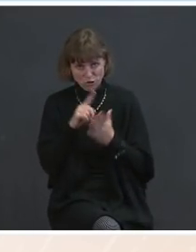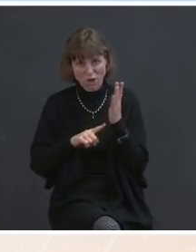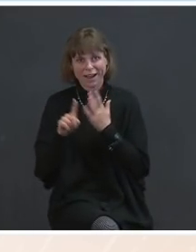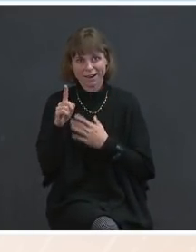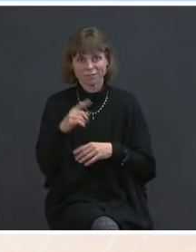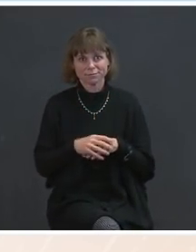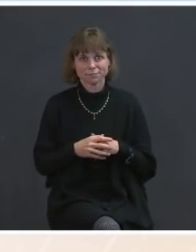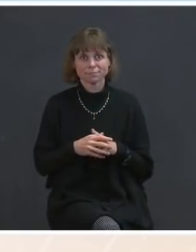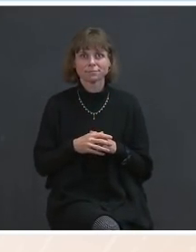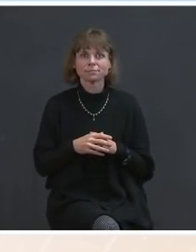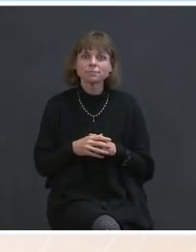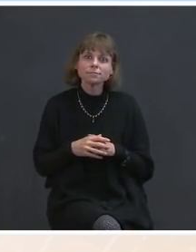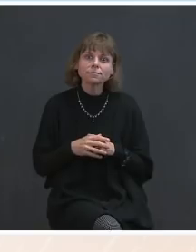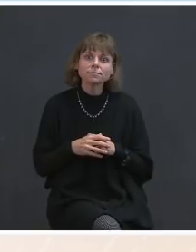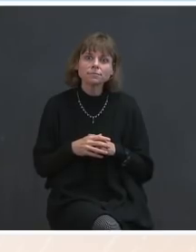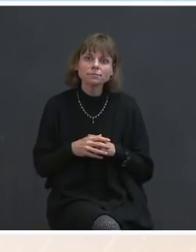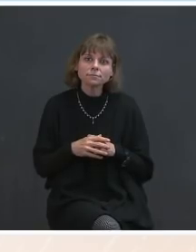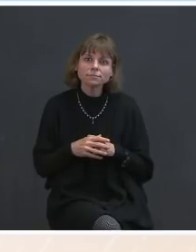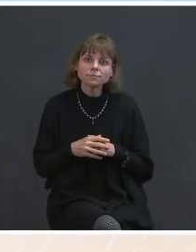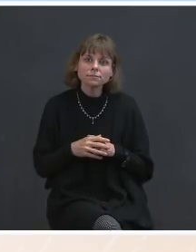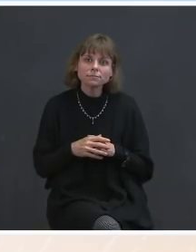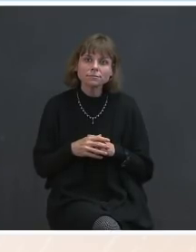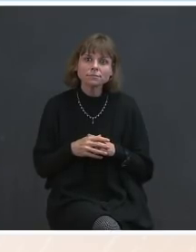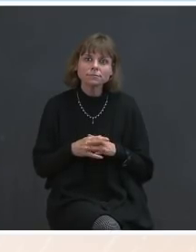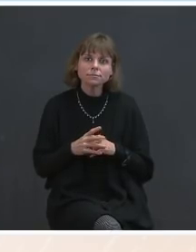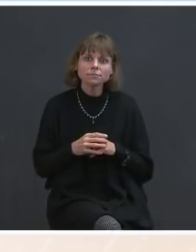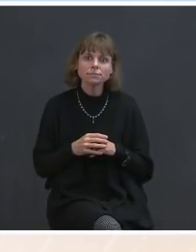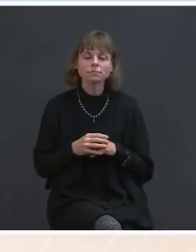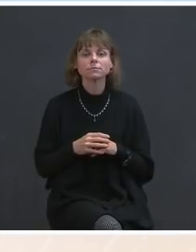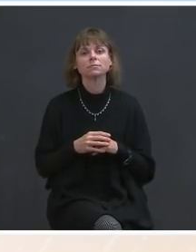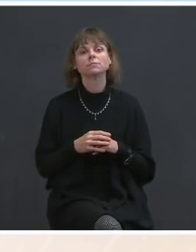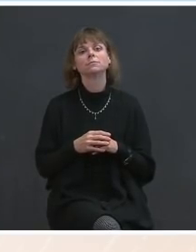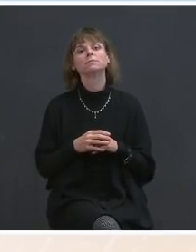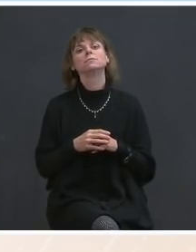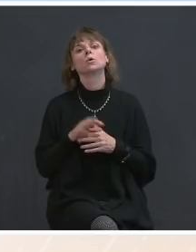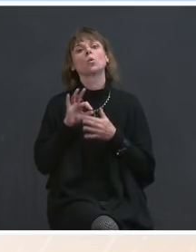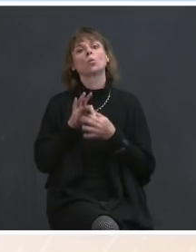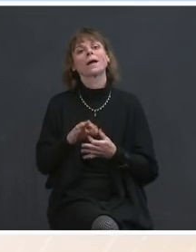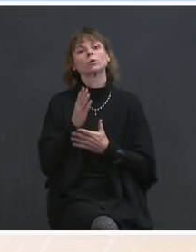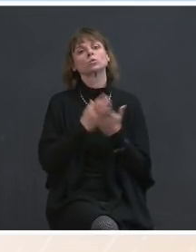Ms. Psaki: Go ahead. The Press: This is related to some appointments at the Department of Justice.